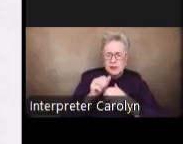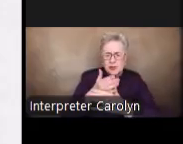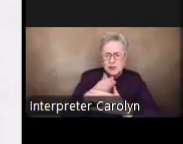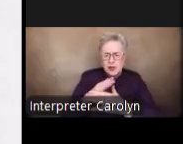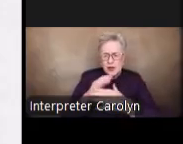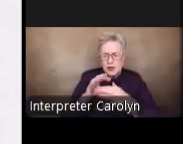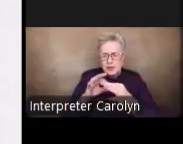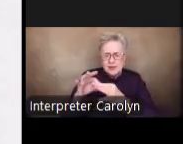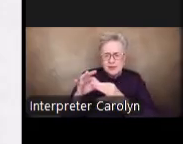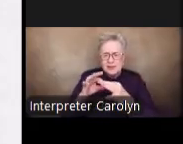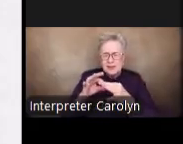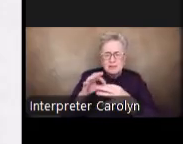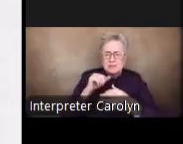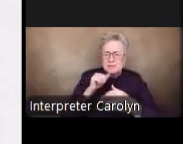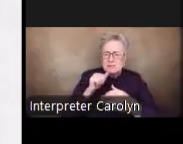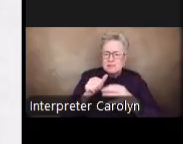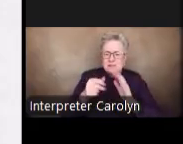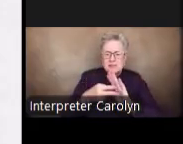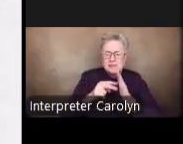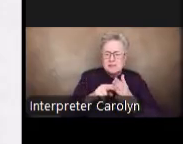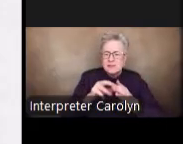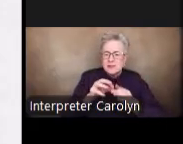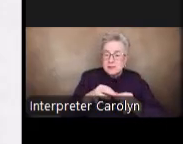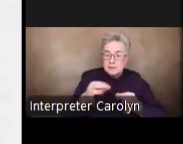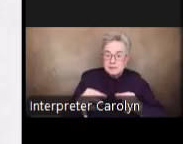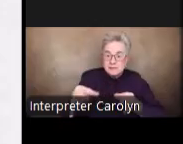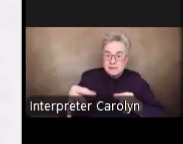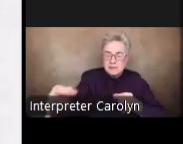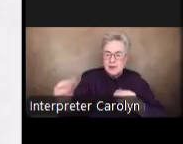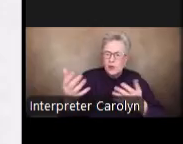necessarily a delay or a disorder. It just